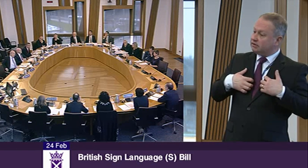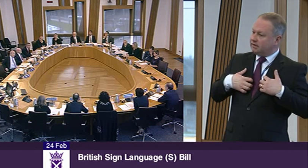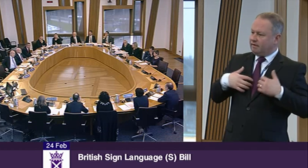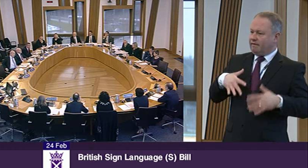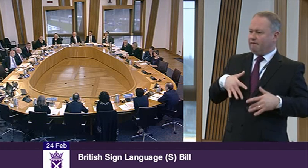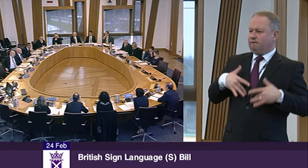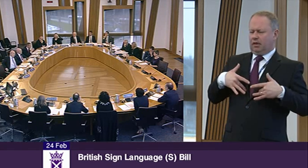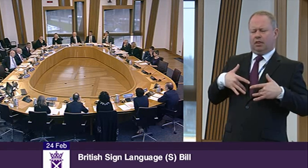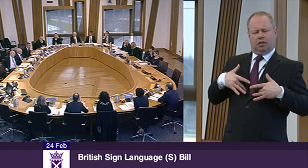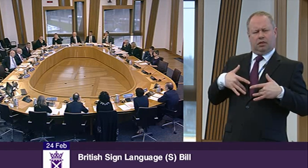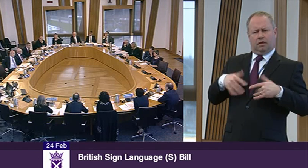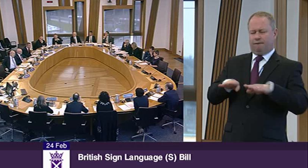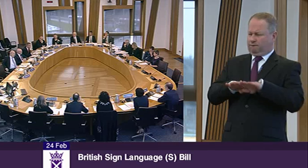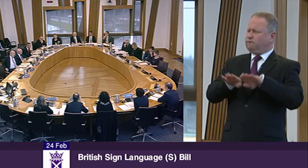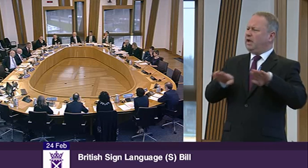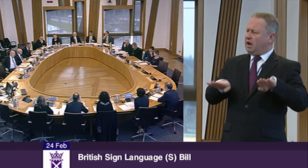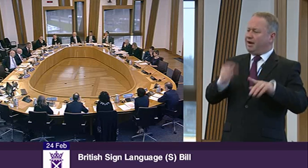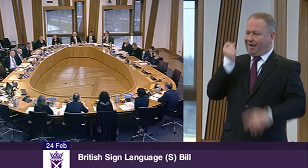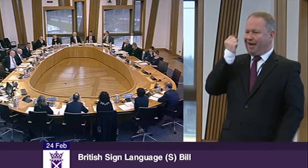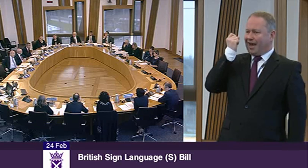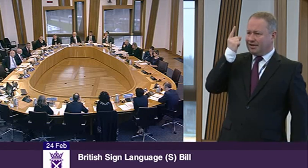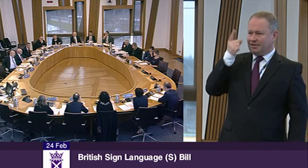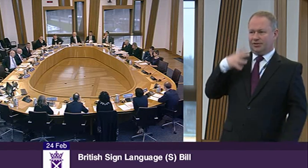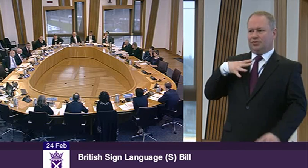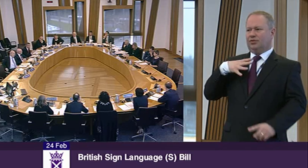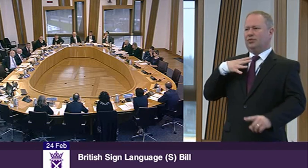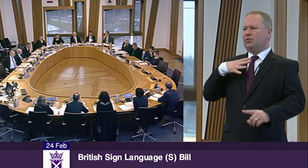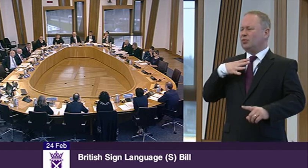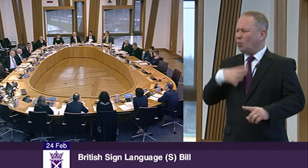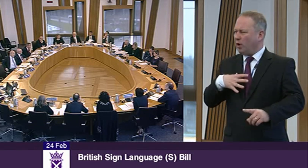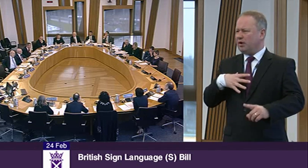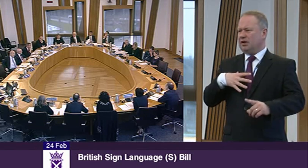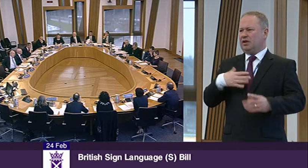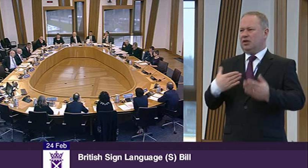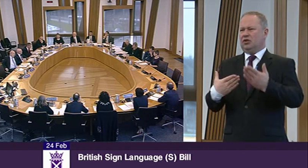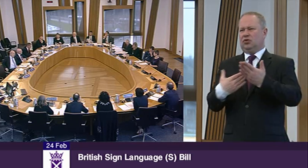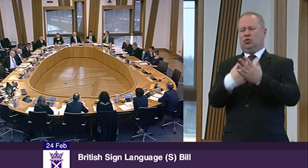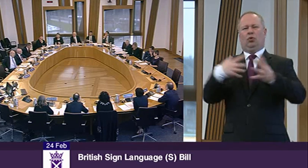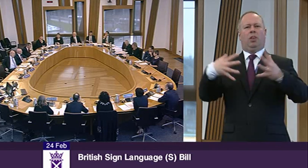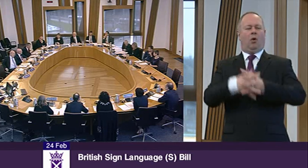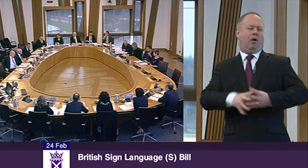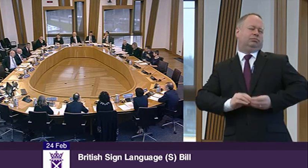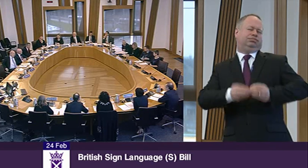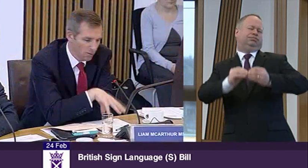of us is in the business of wanting to legislate simply for the sake of it. However, as Siobhan